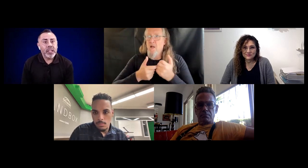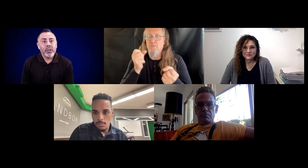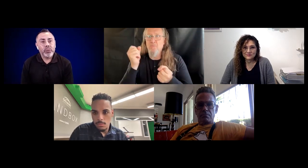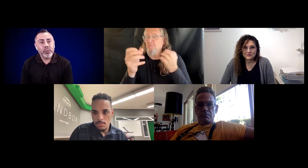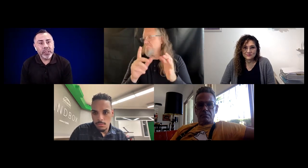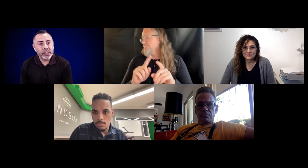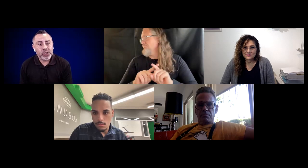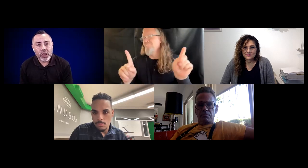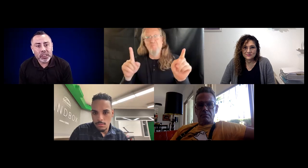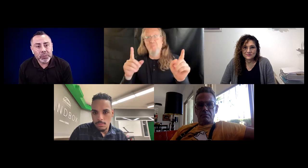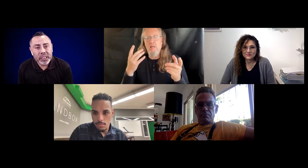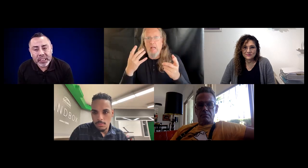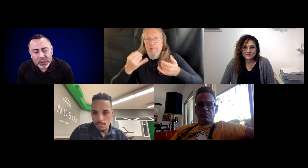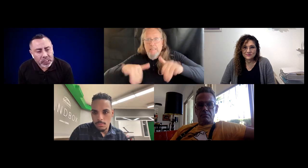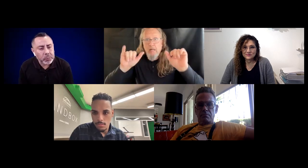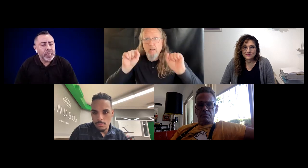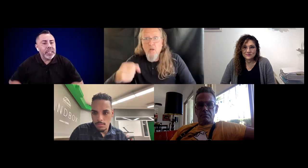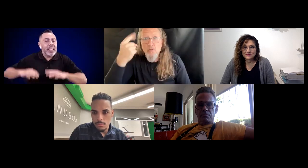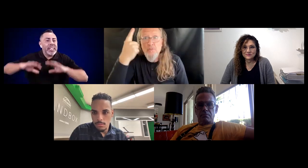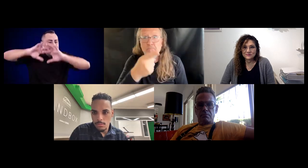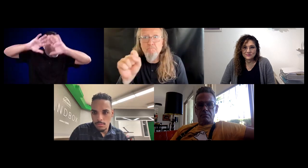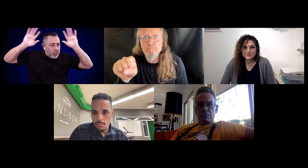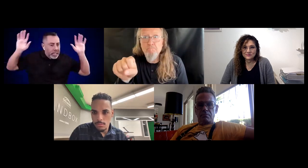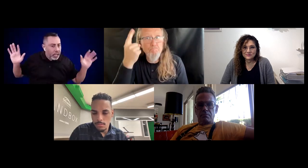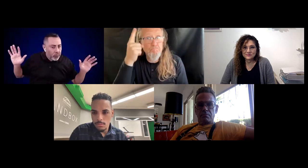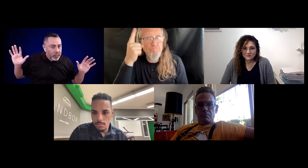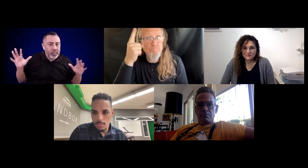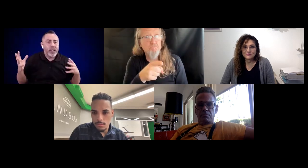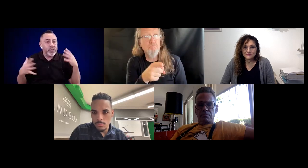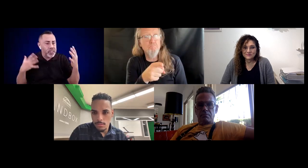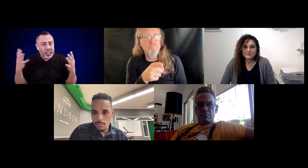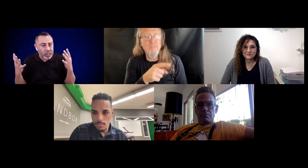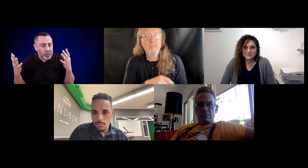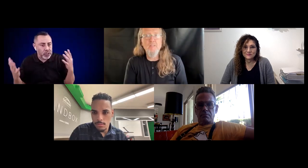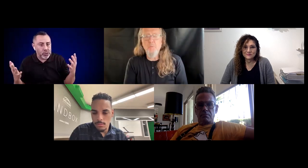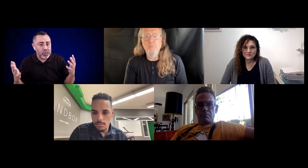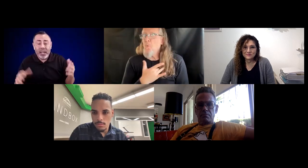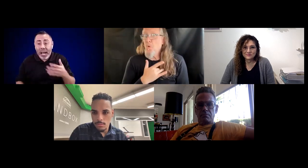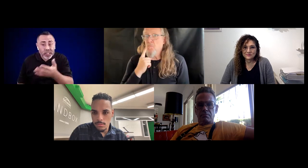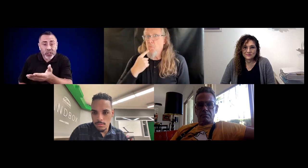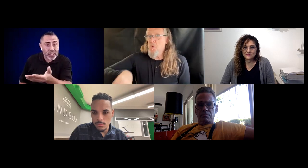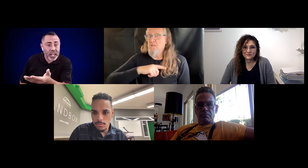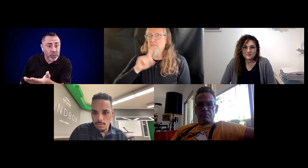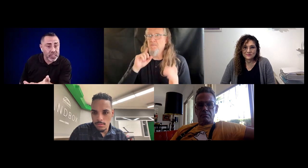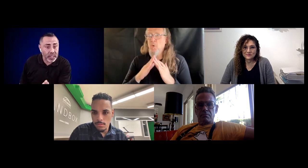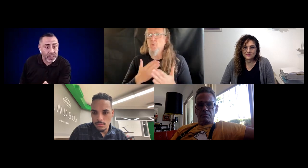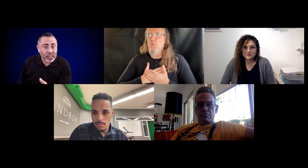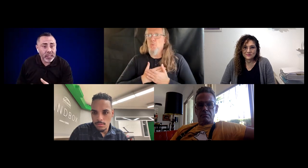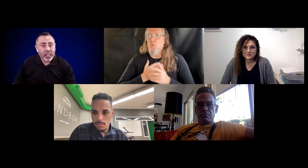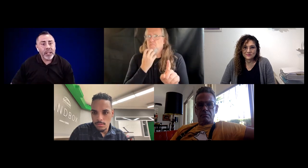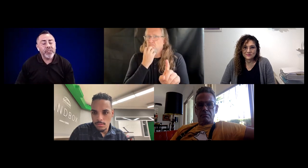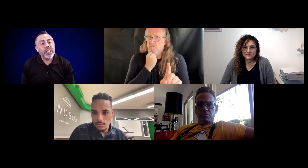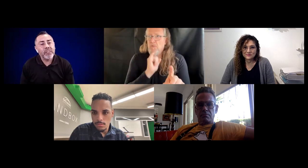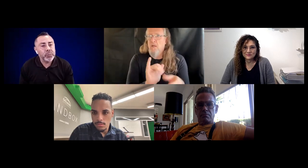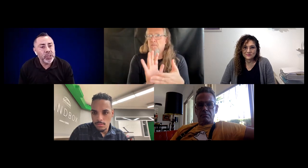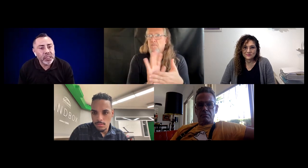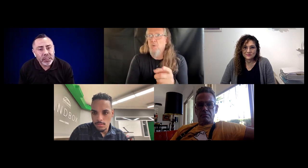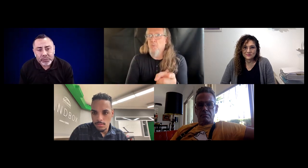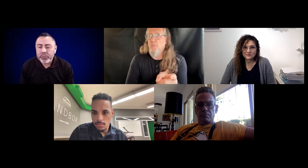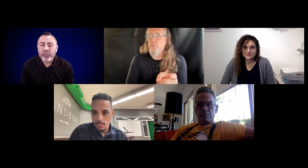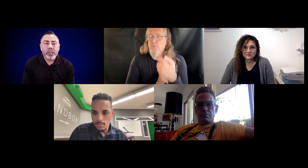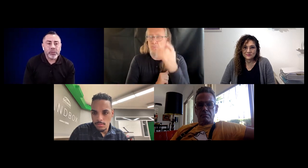It was a completely different era of sign language use. I can understand what you say, and for the deaf community.